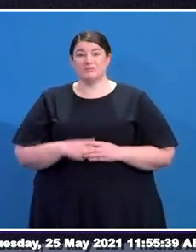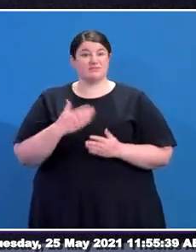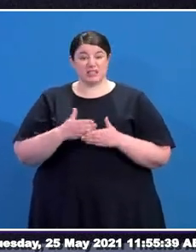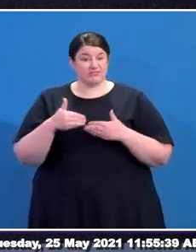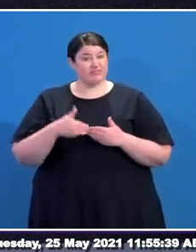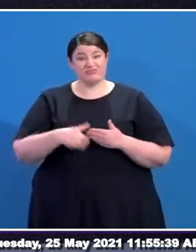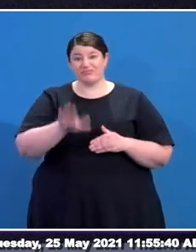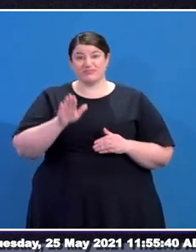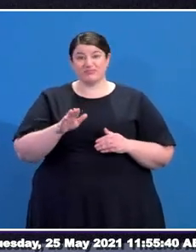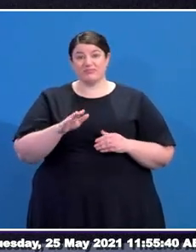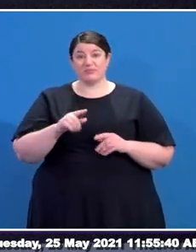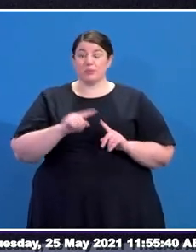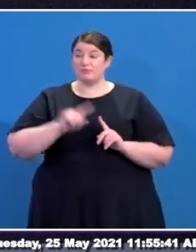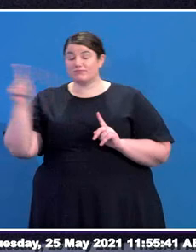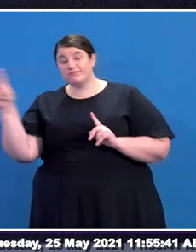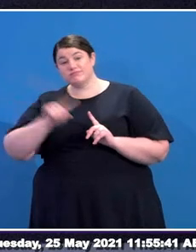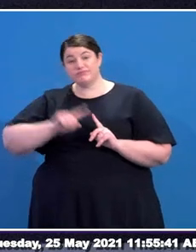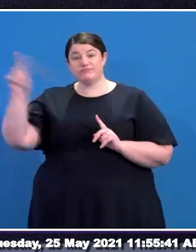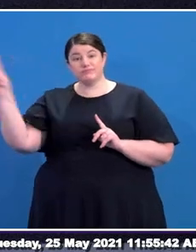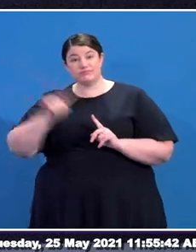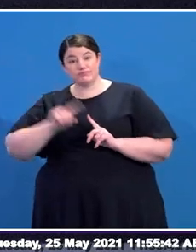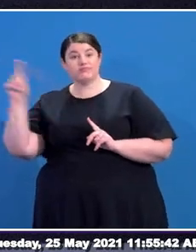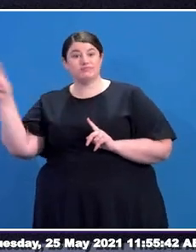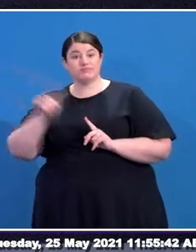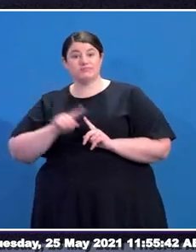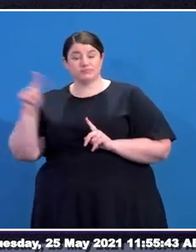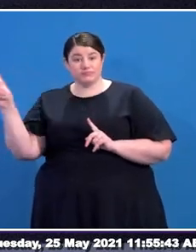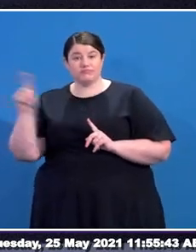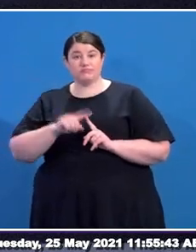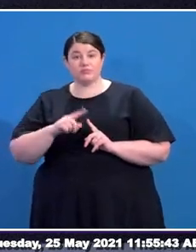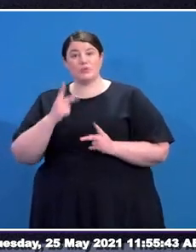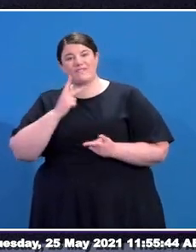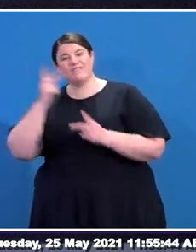we've been going back and forth with, to visit the family.